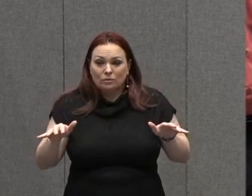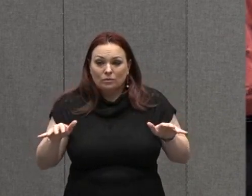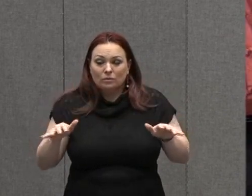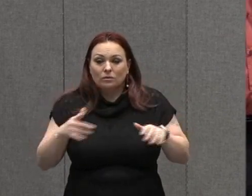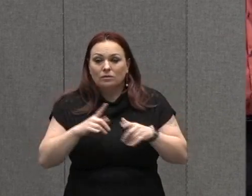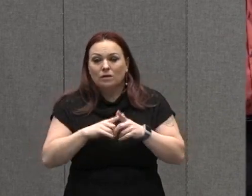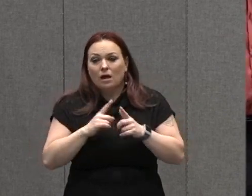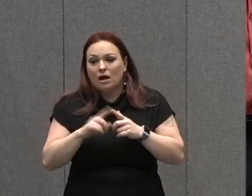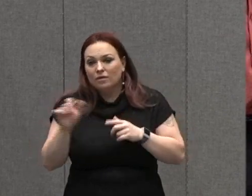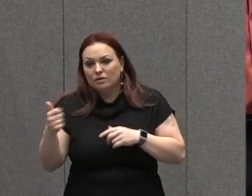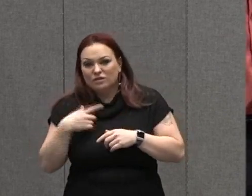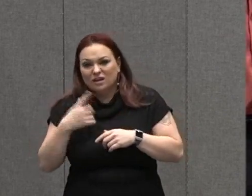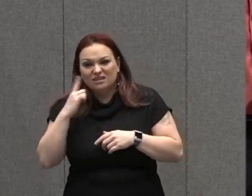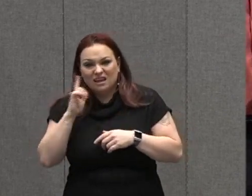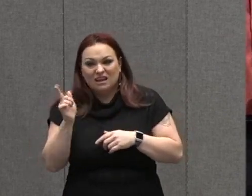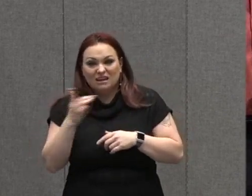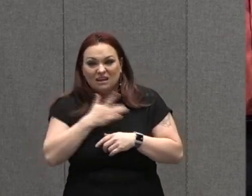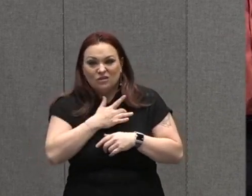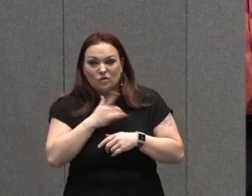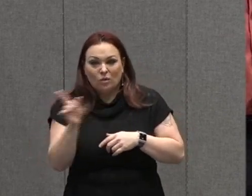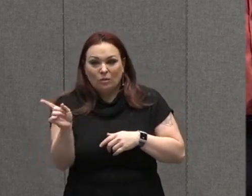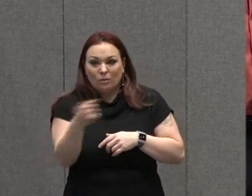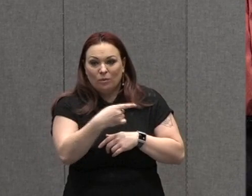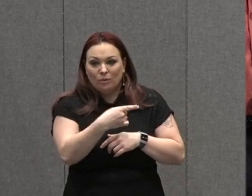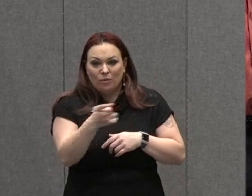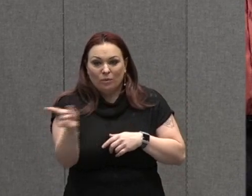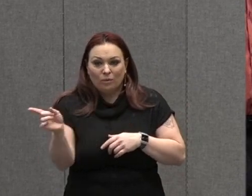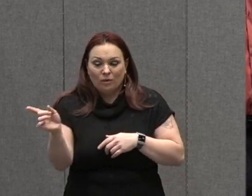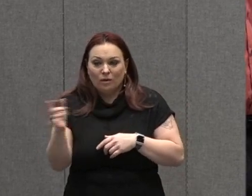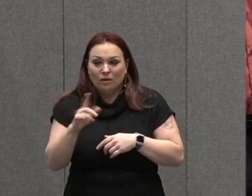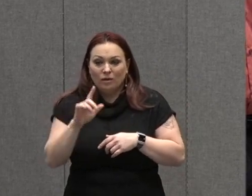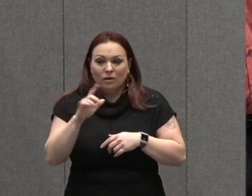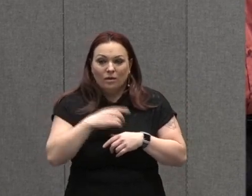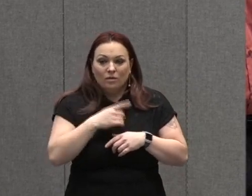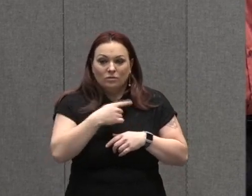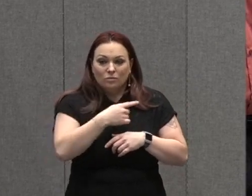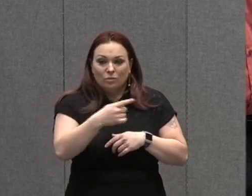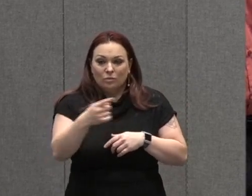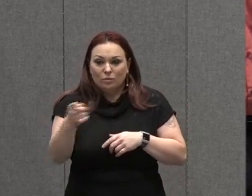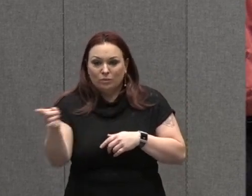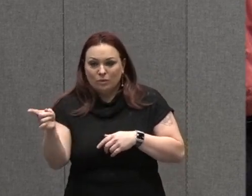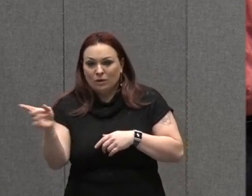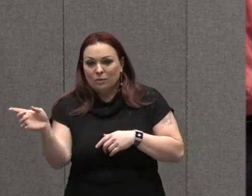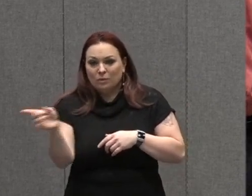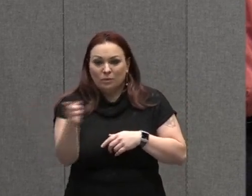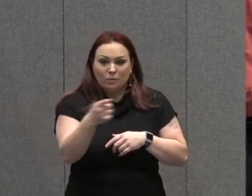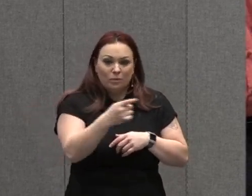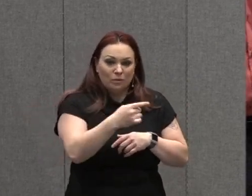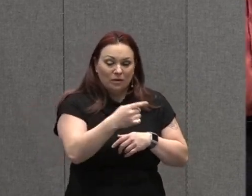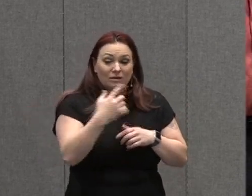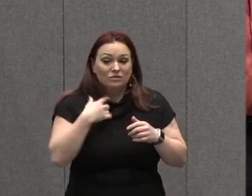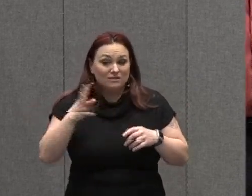Other sprinklers turn around and around. They go like this whithhh whithhh whithhh whithh. Want to try that sound?